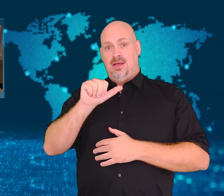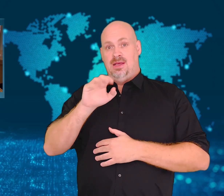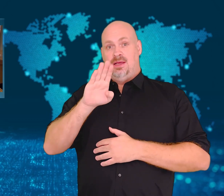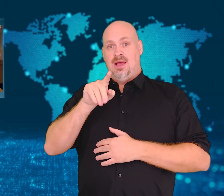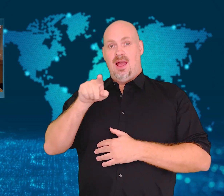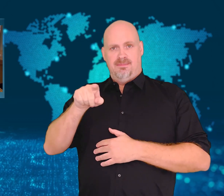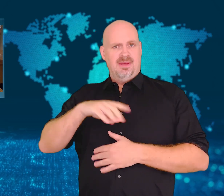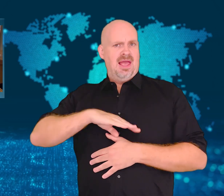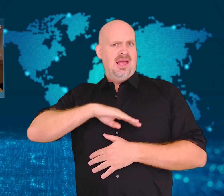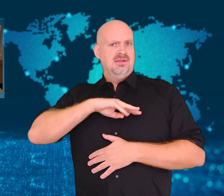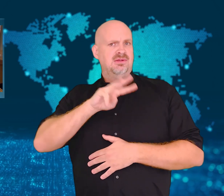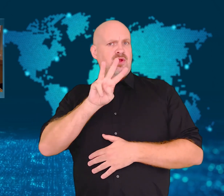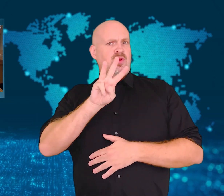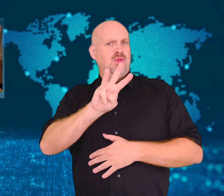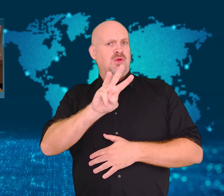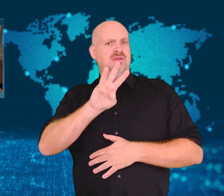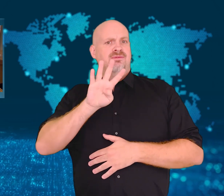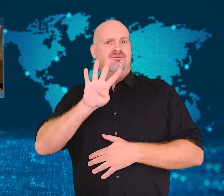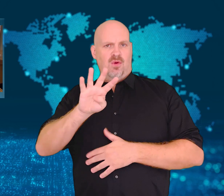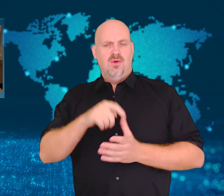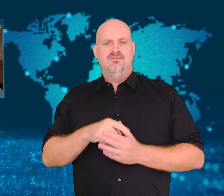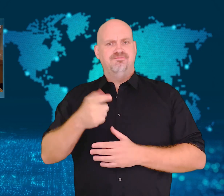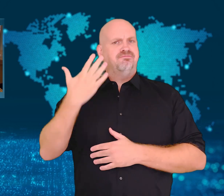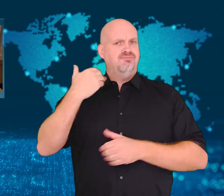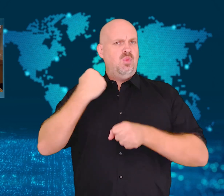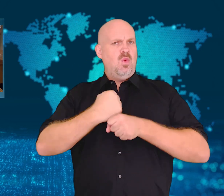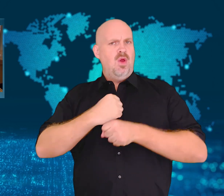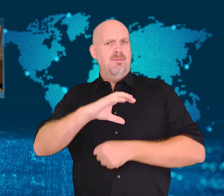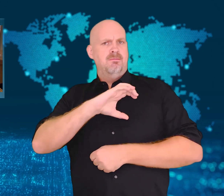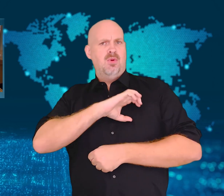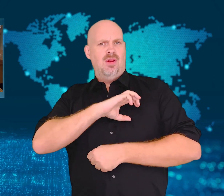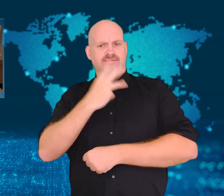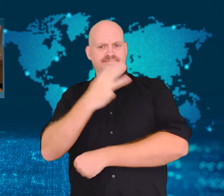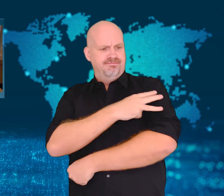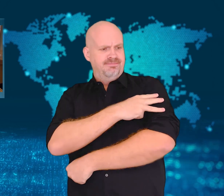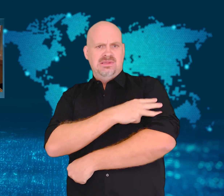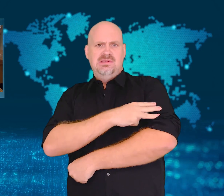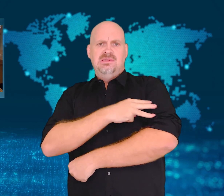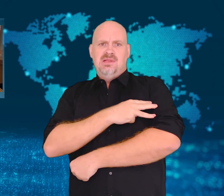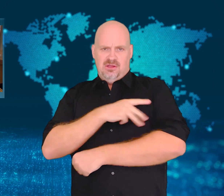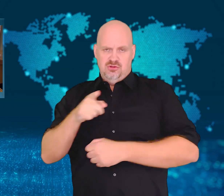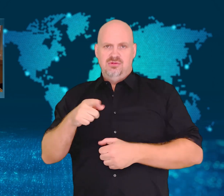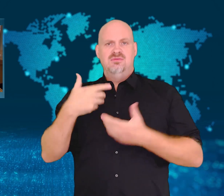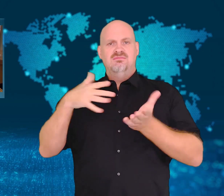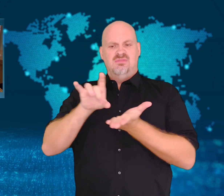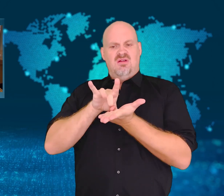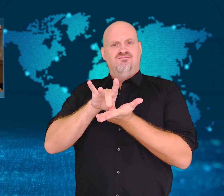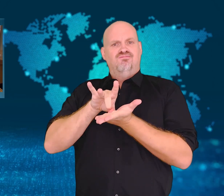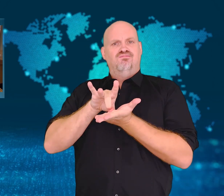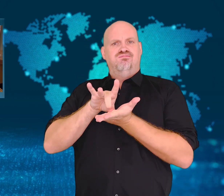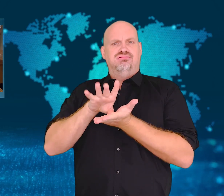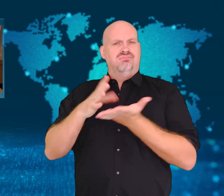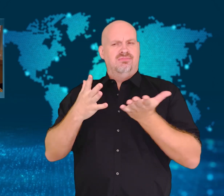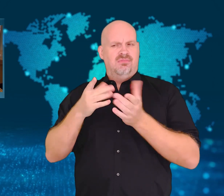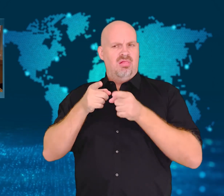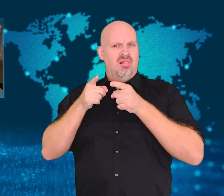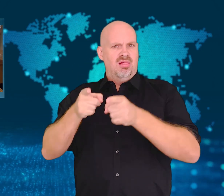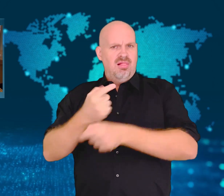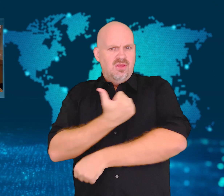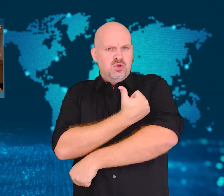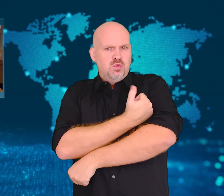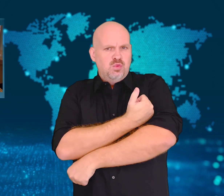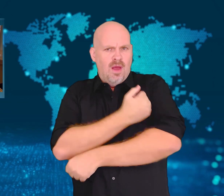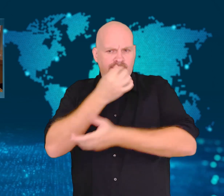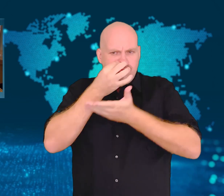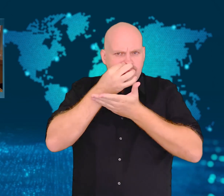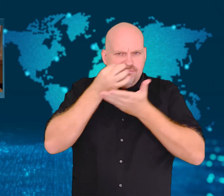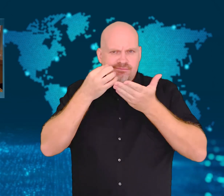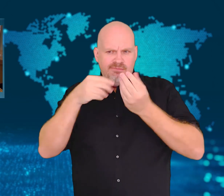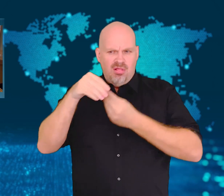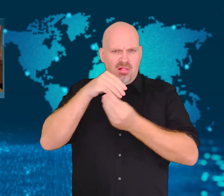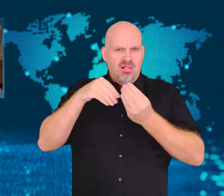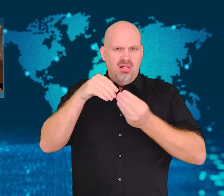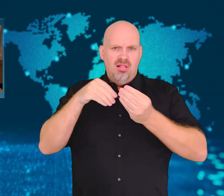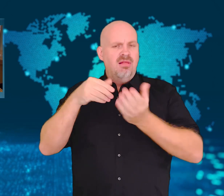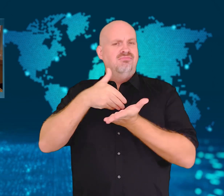Panya Kamrab is a 34-year-old ex-police sergeant who was fired from